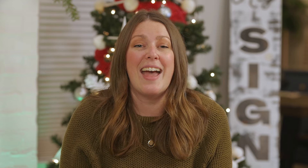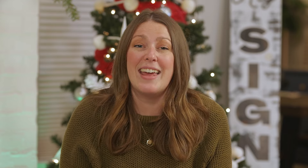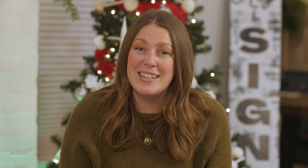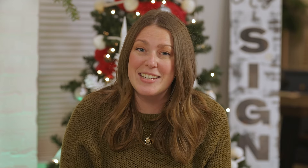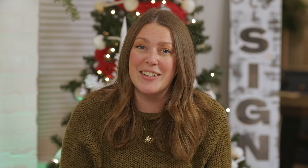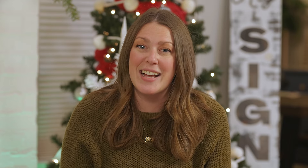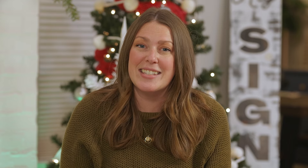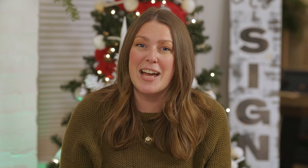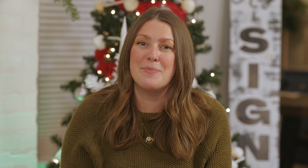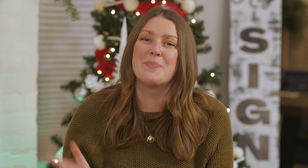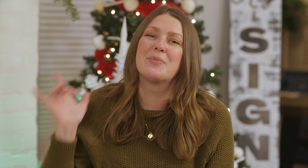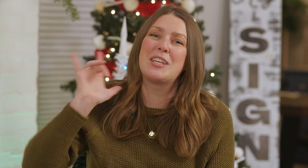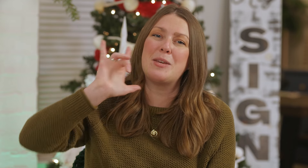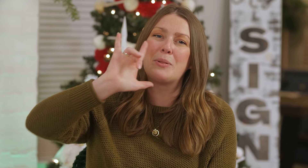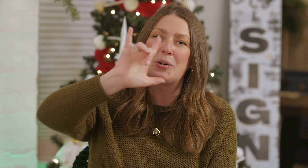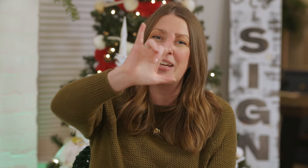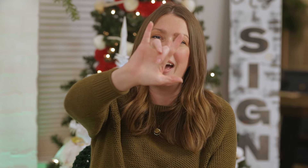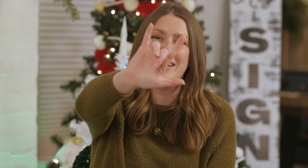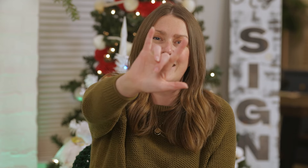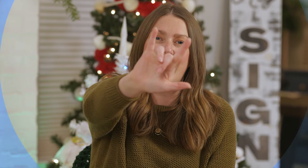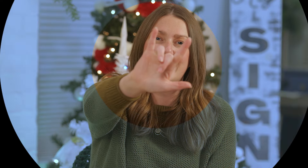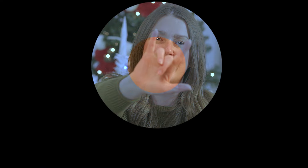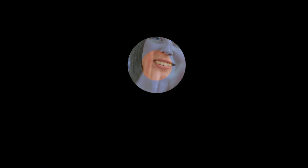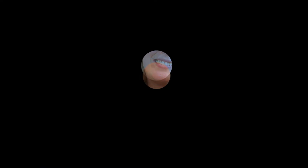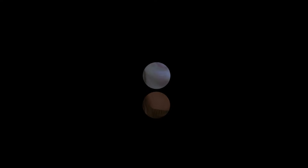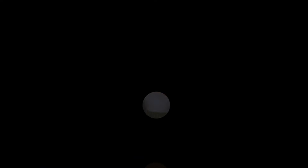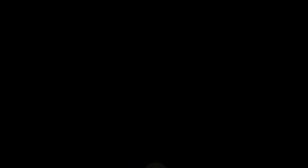And until next time, keep learning how to sign.